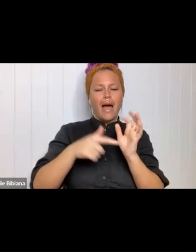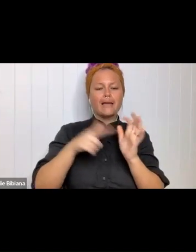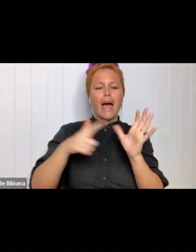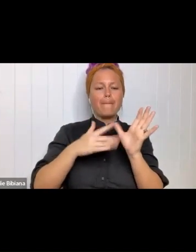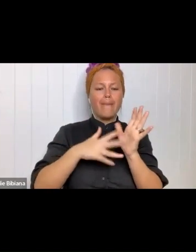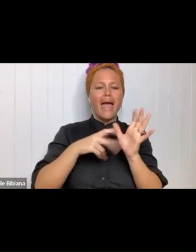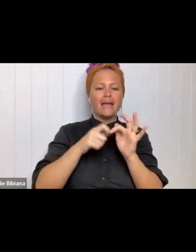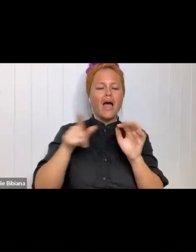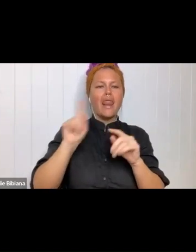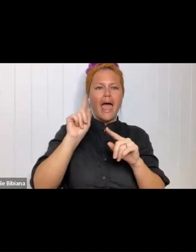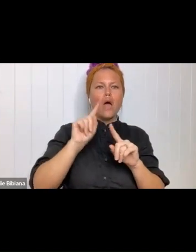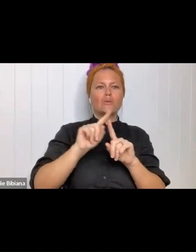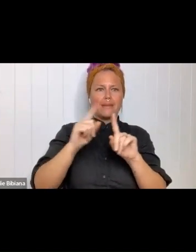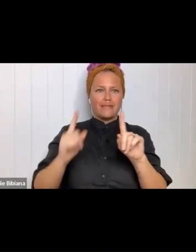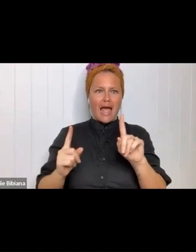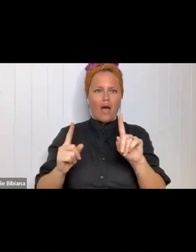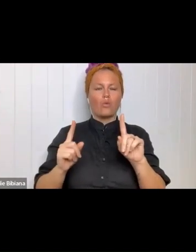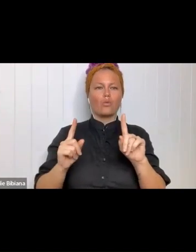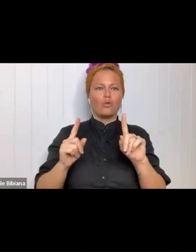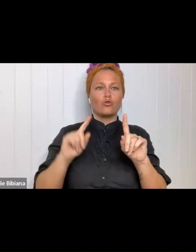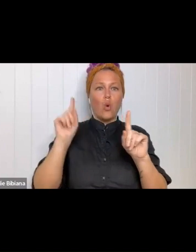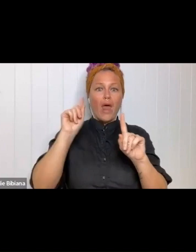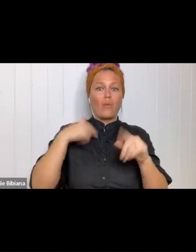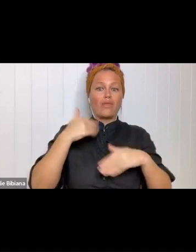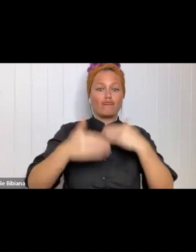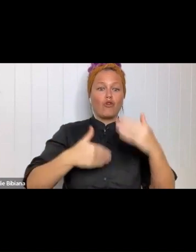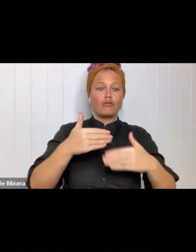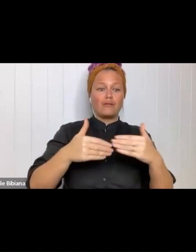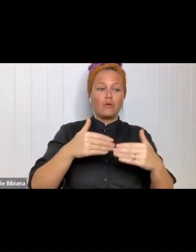process of bringing, we have two vice chairs throughout this